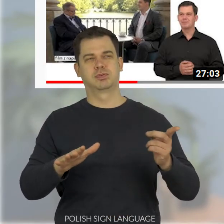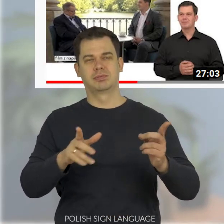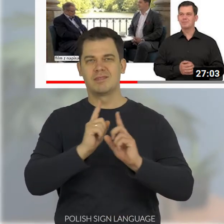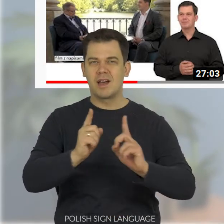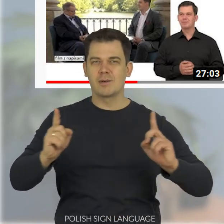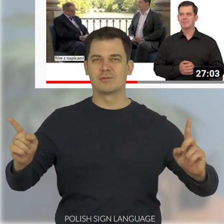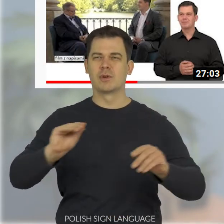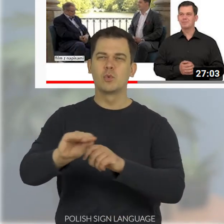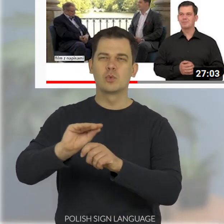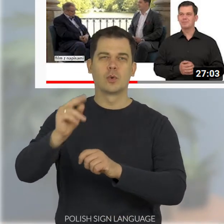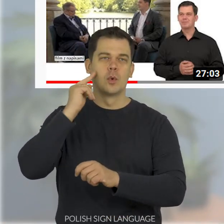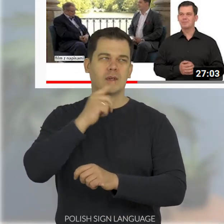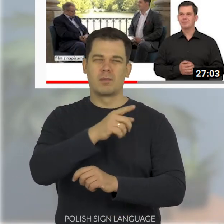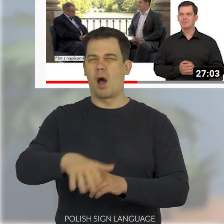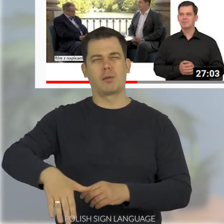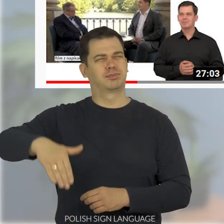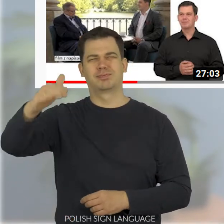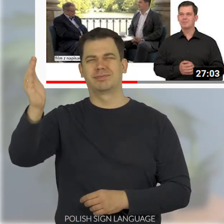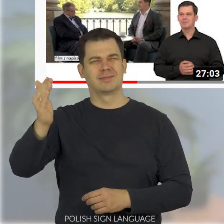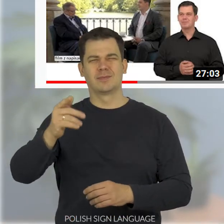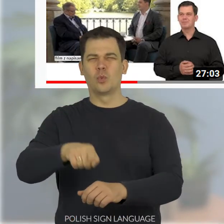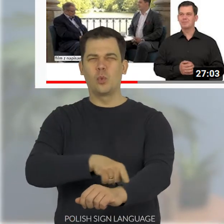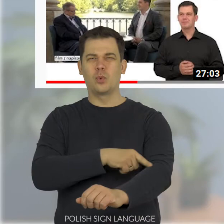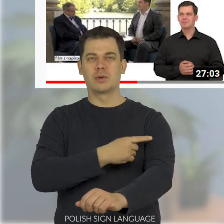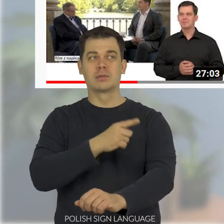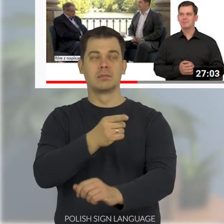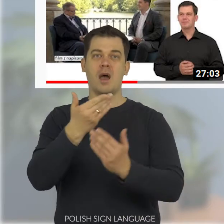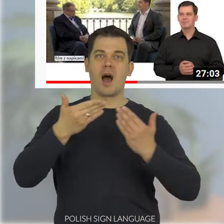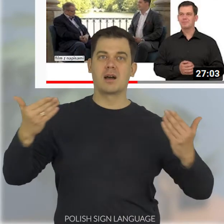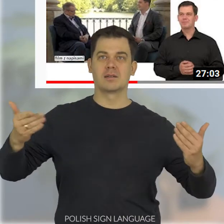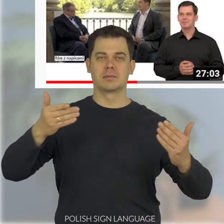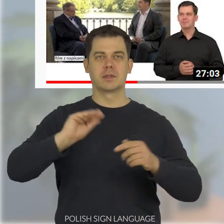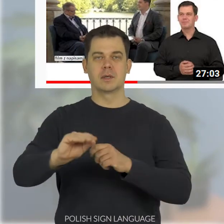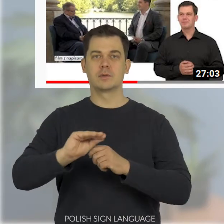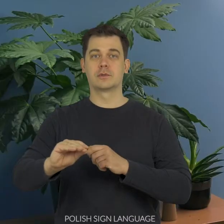a teacher, pedagogue of deaf youth and an academic teacher.